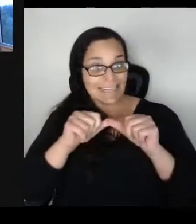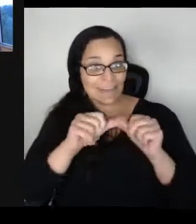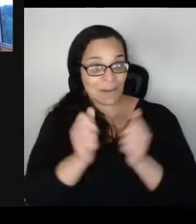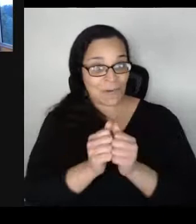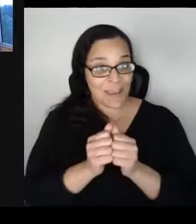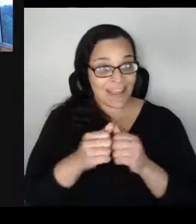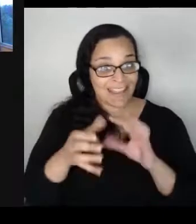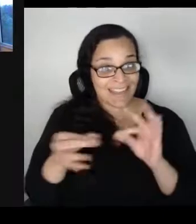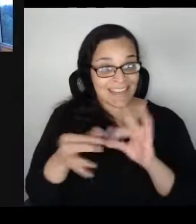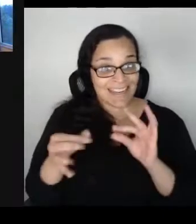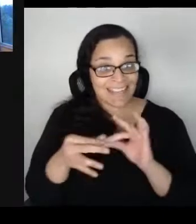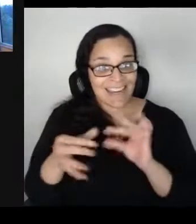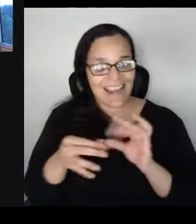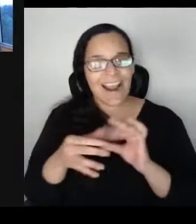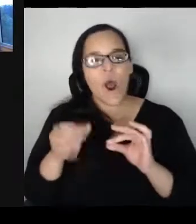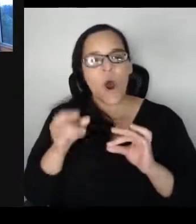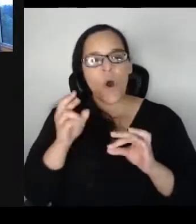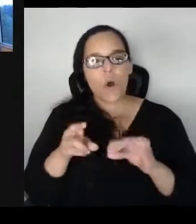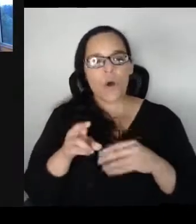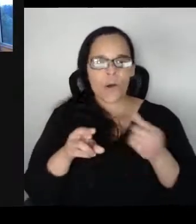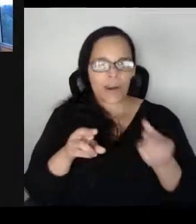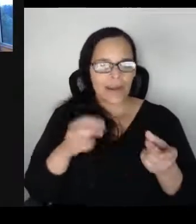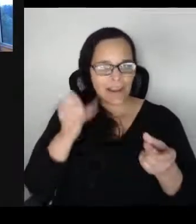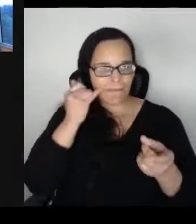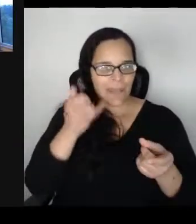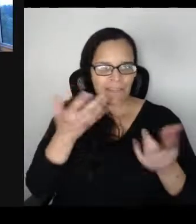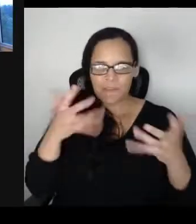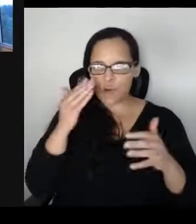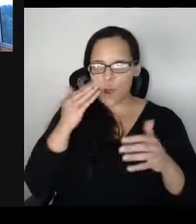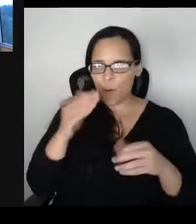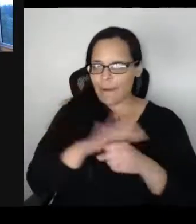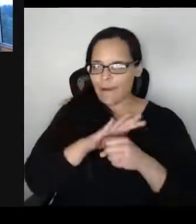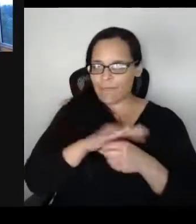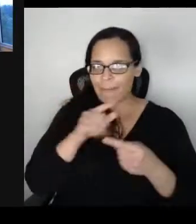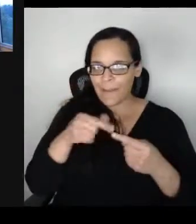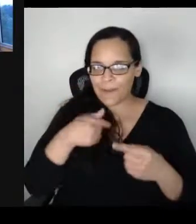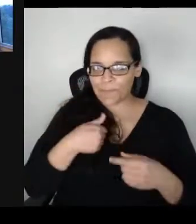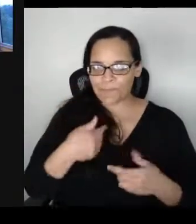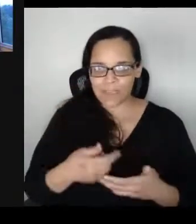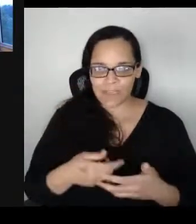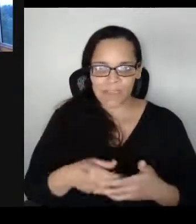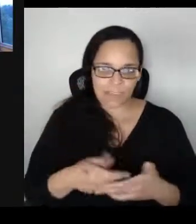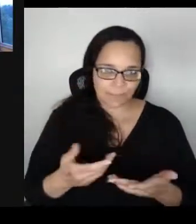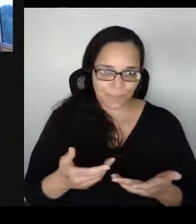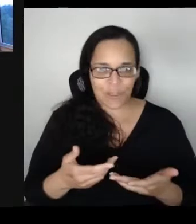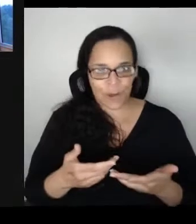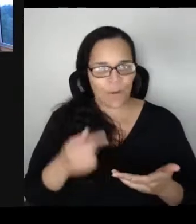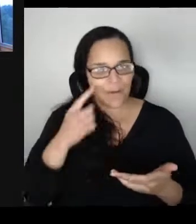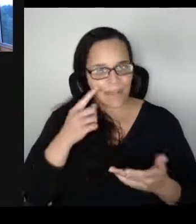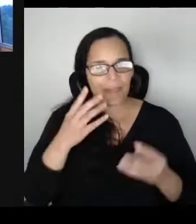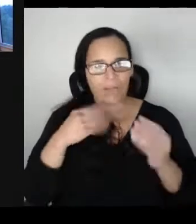"Okay you know enough about me now." So I say that just because to be more open and empathetic to people's situations,